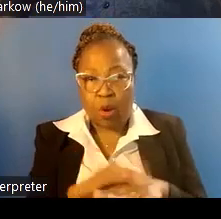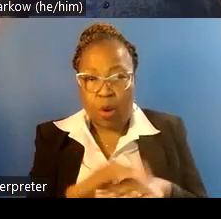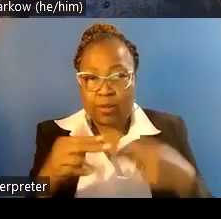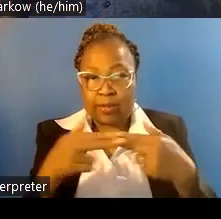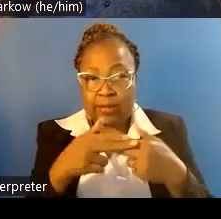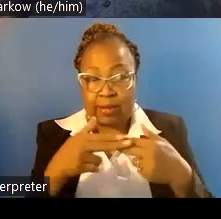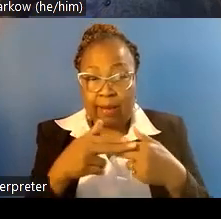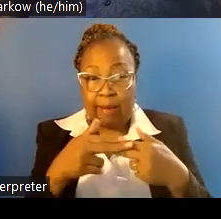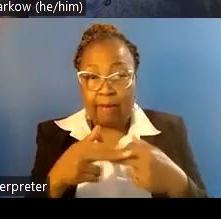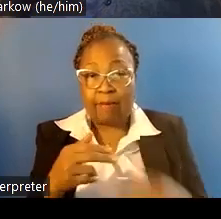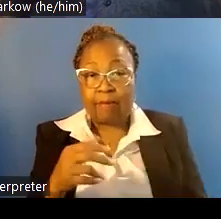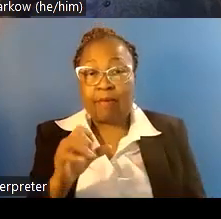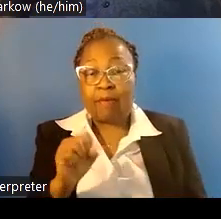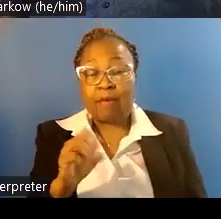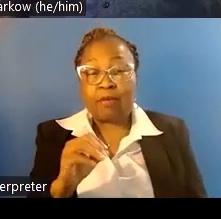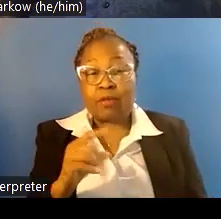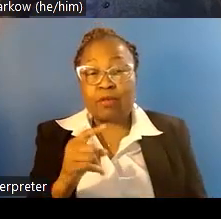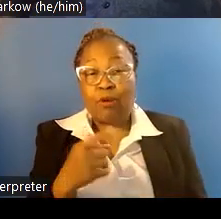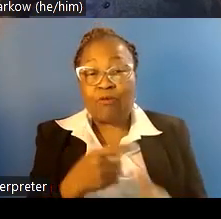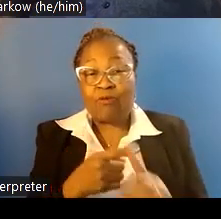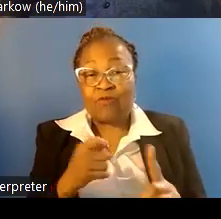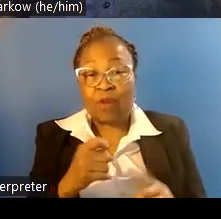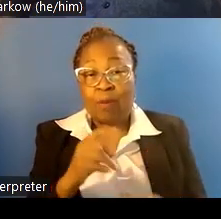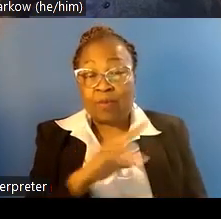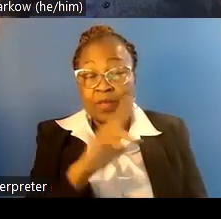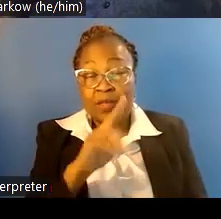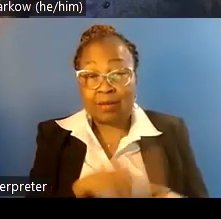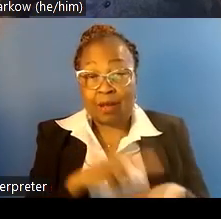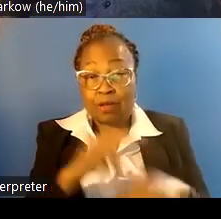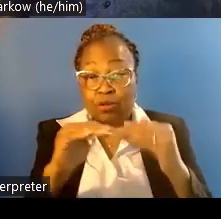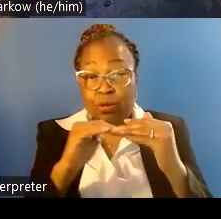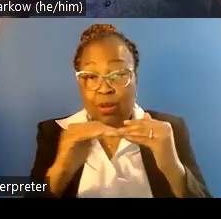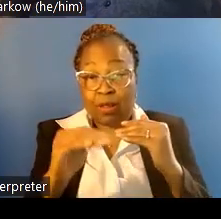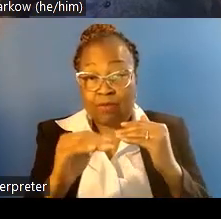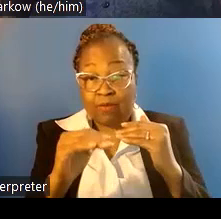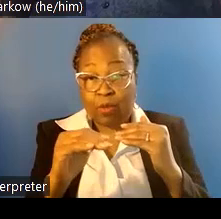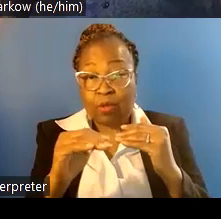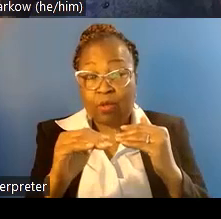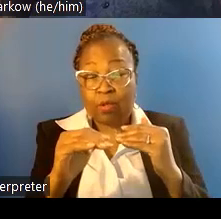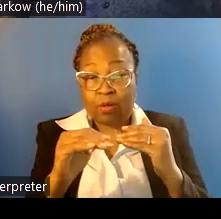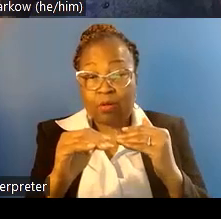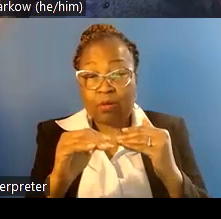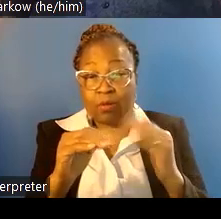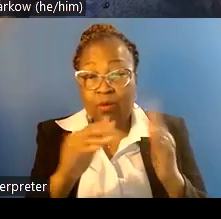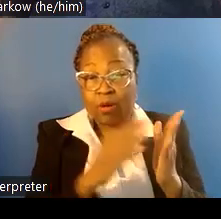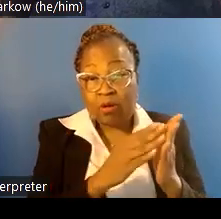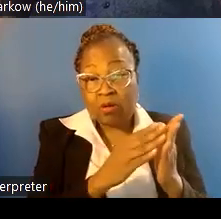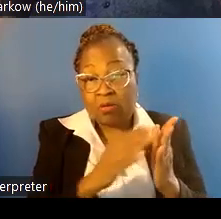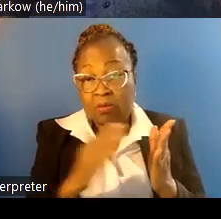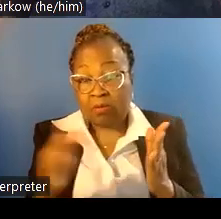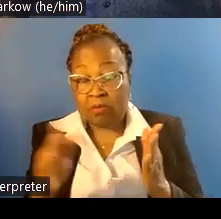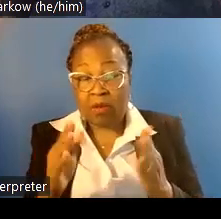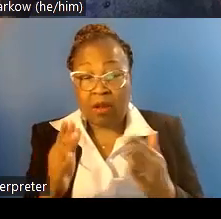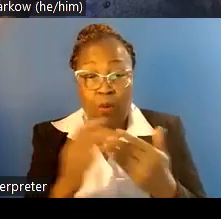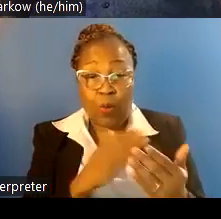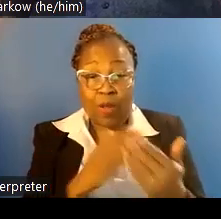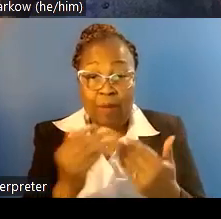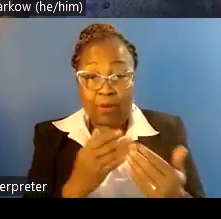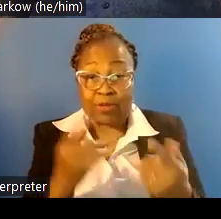So just from the national level down to whatever is happening on your campus,